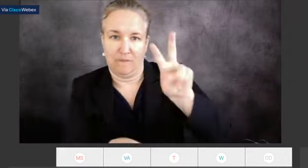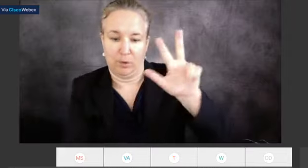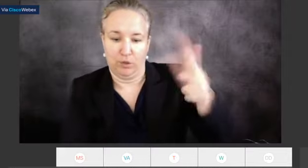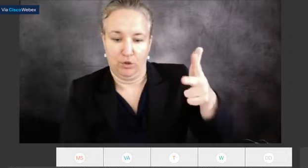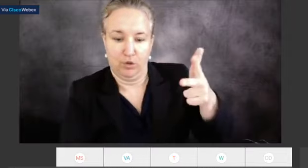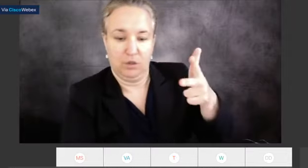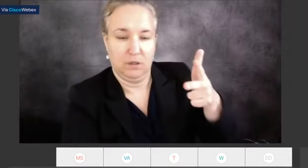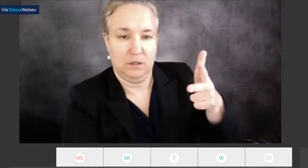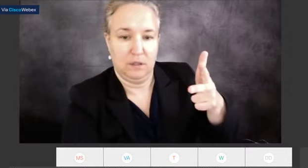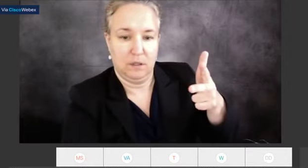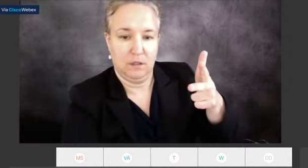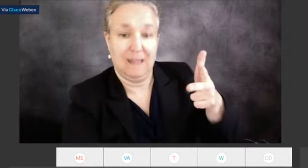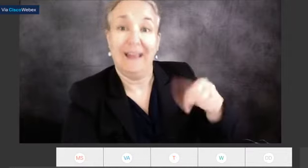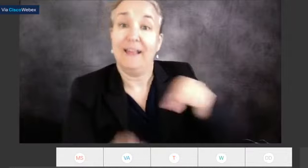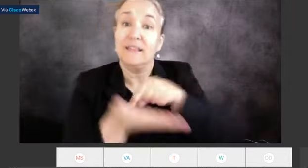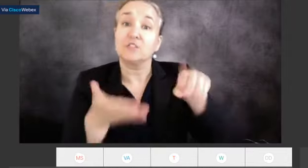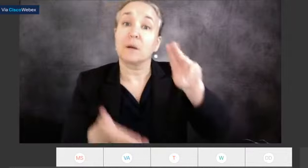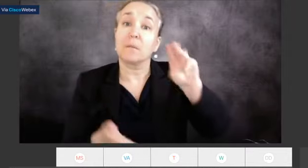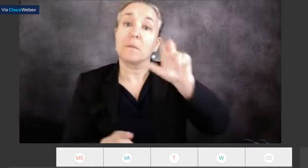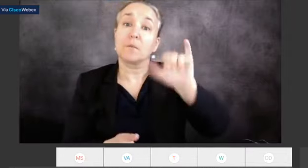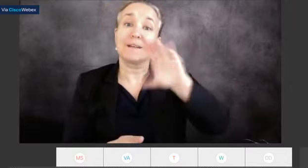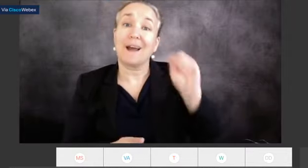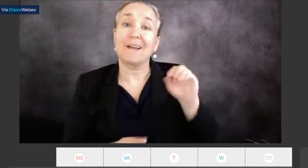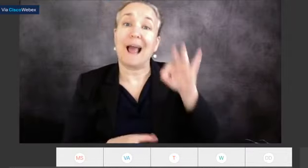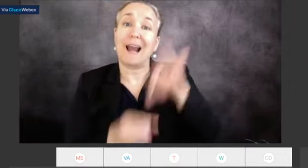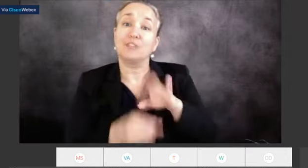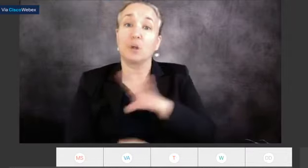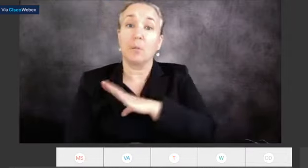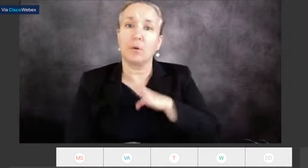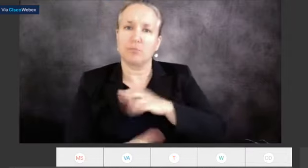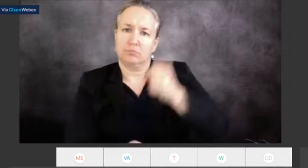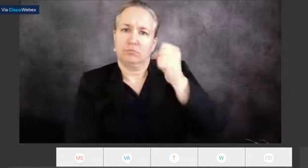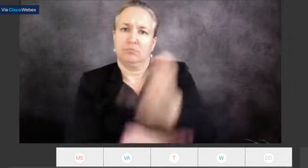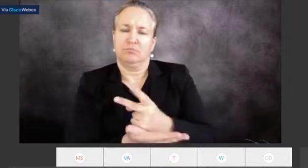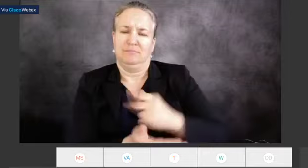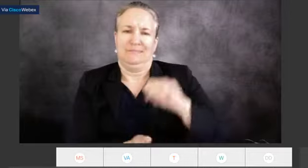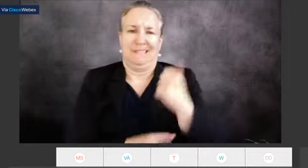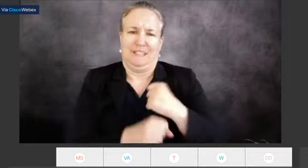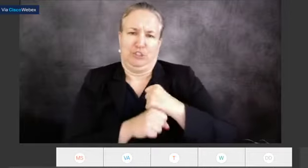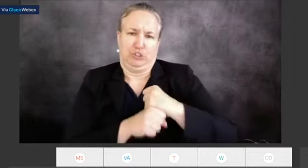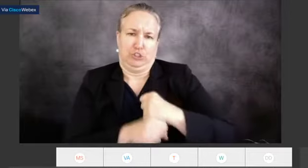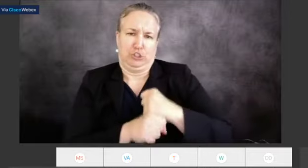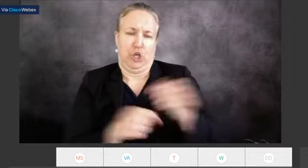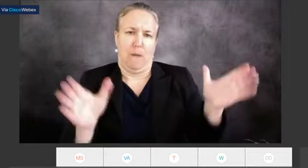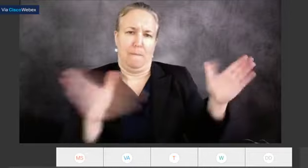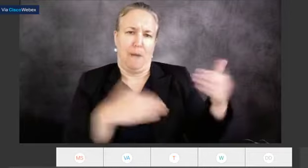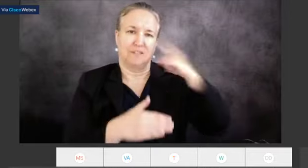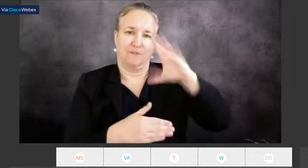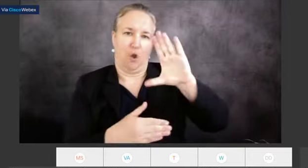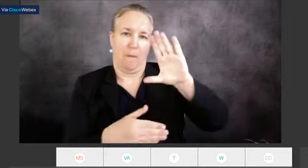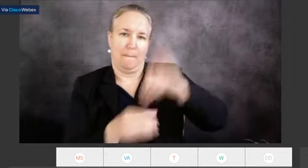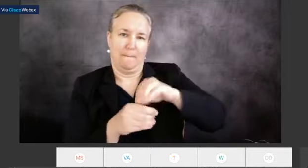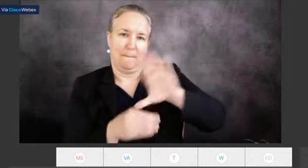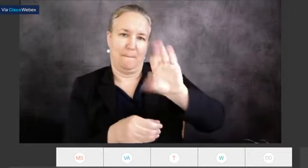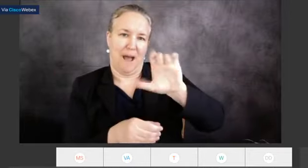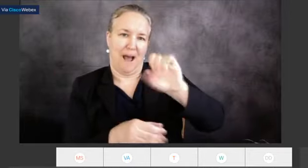this week the montgomery county board of elections approved 10 secure ballot drop-off boxes which will be located throughout the county